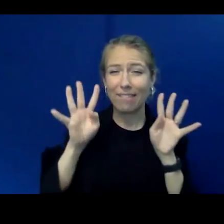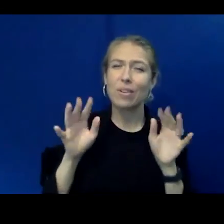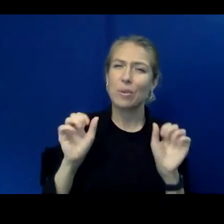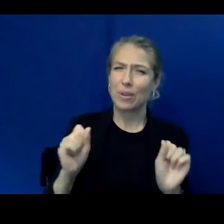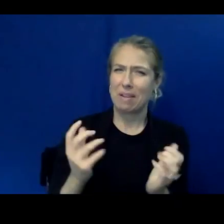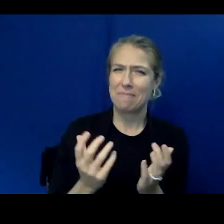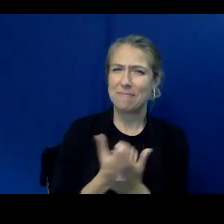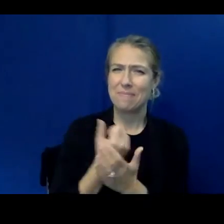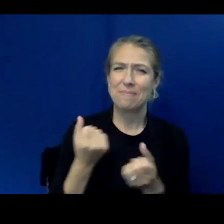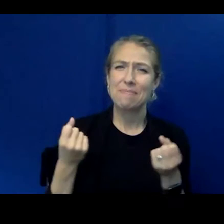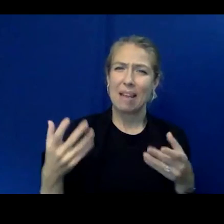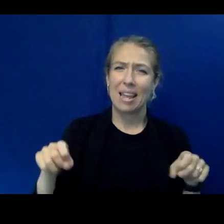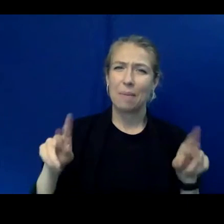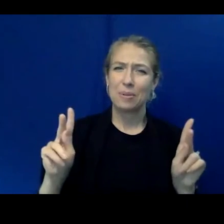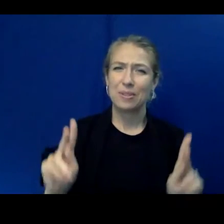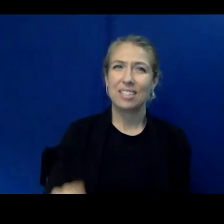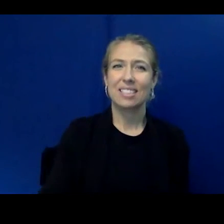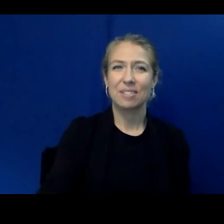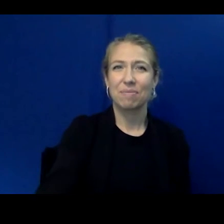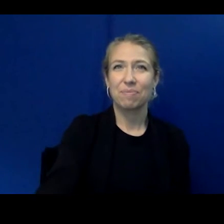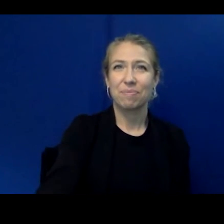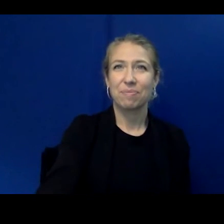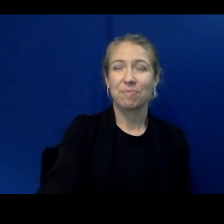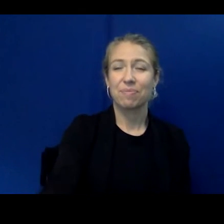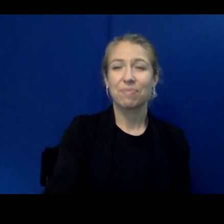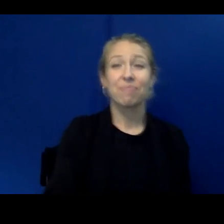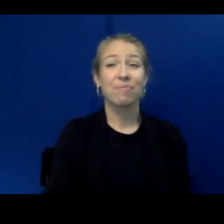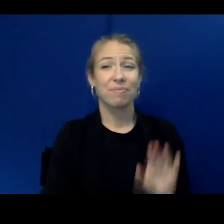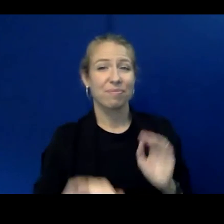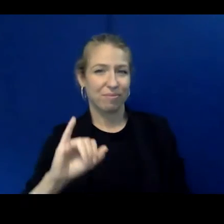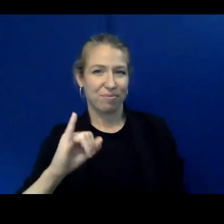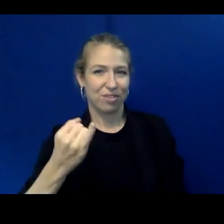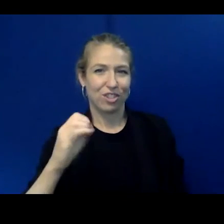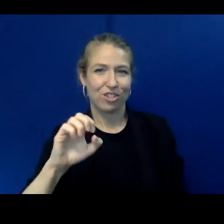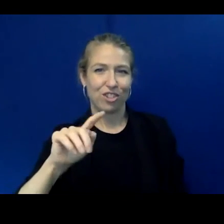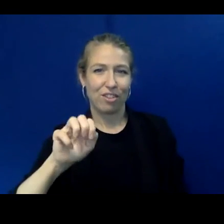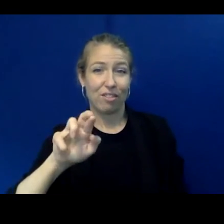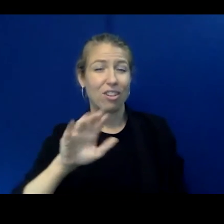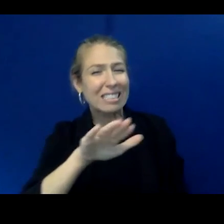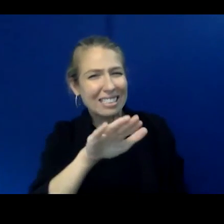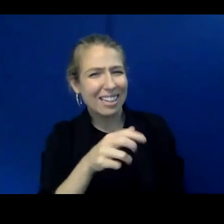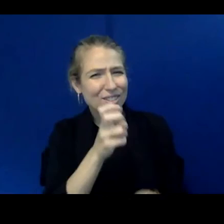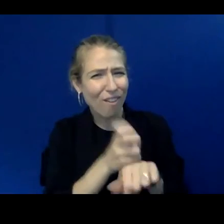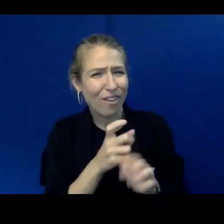JENNIFER McDONOUGH: It's hard sometimes for employment specialists or job coaches,